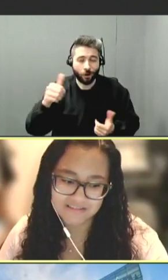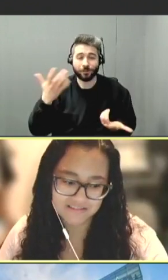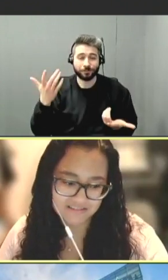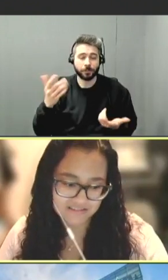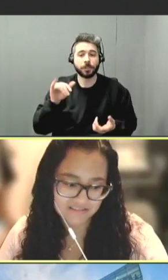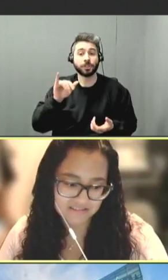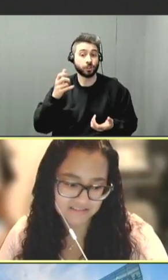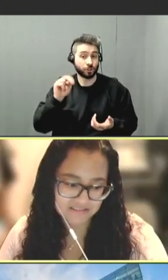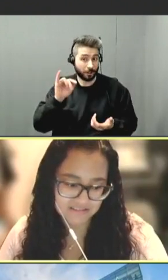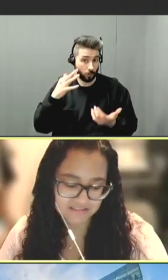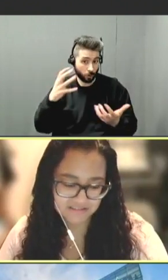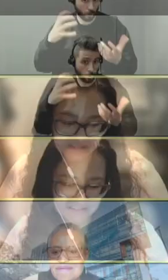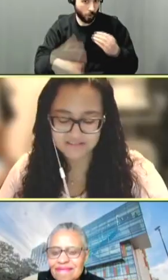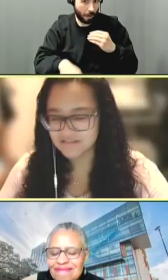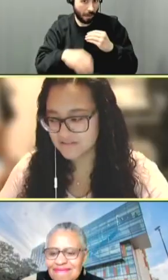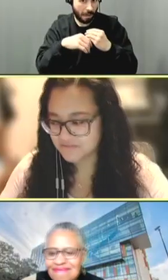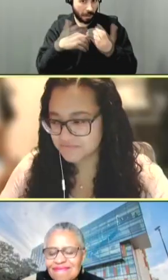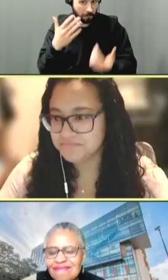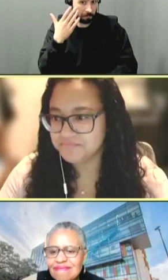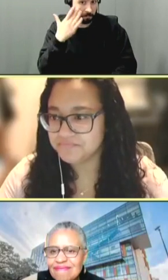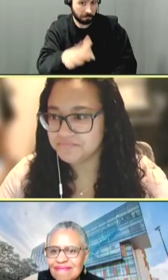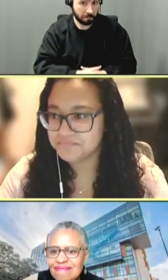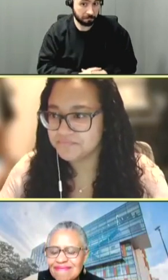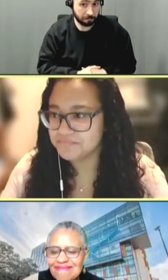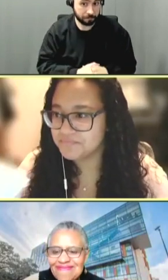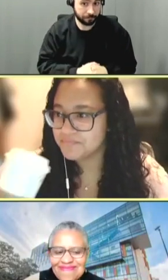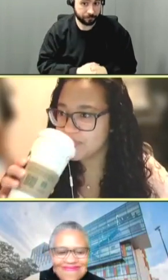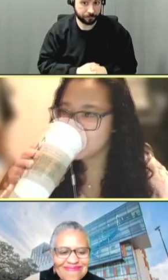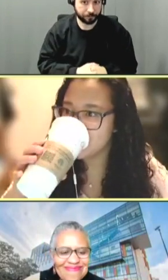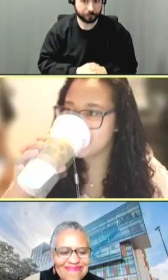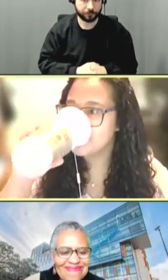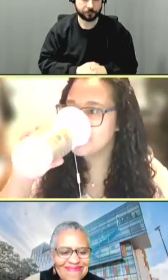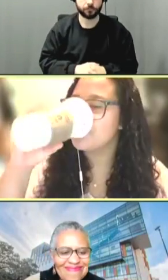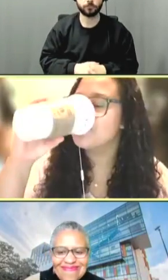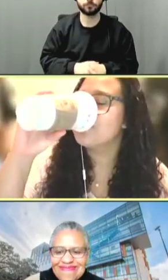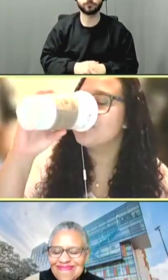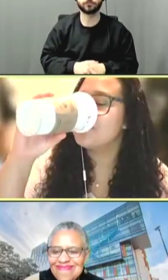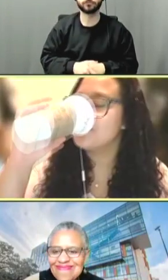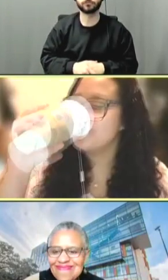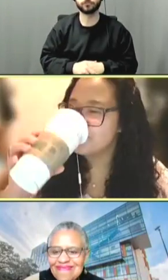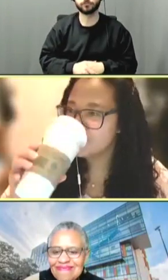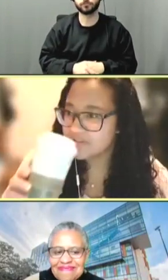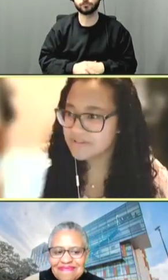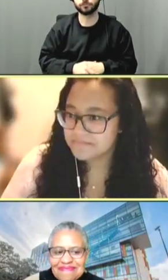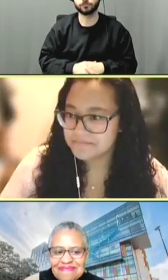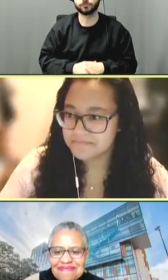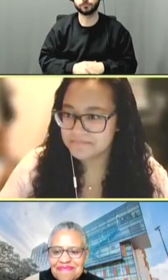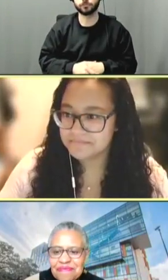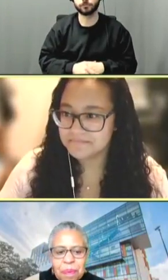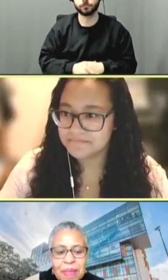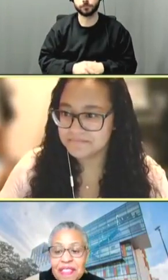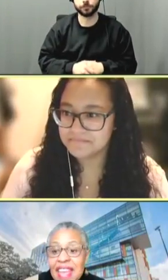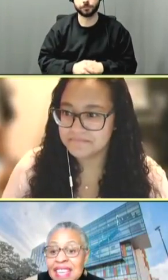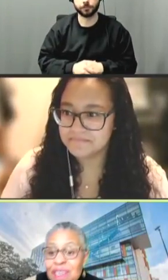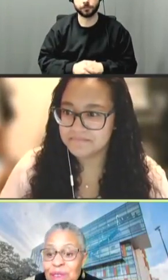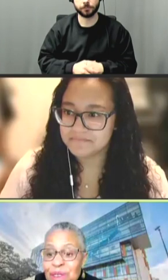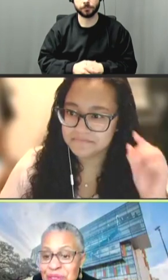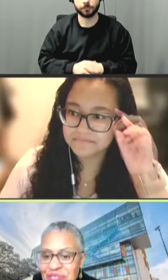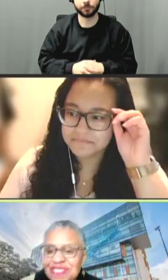Jewel Mullen: Thank you.